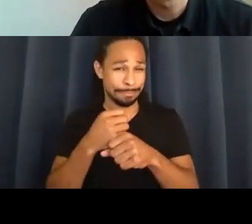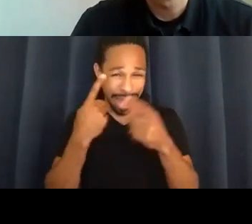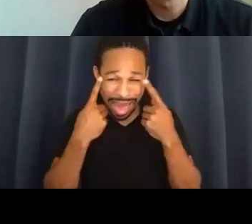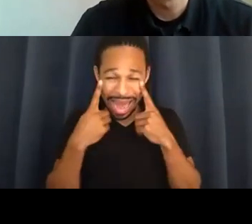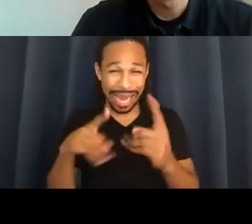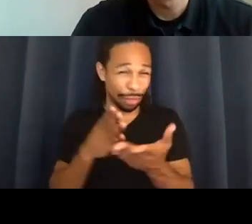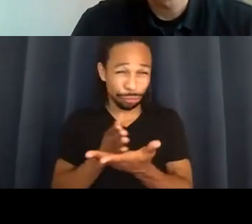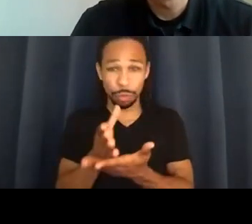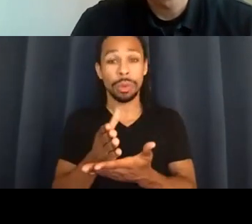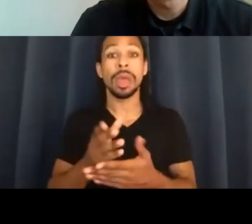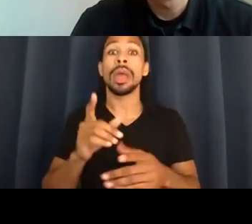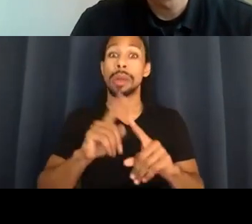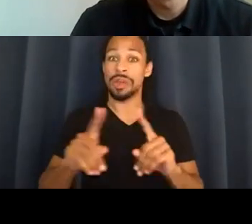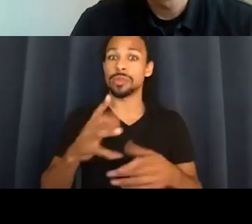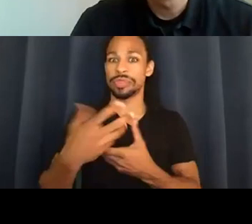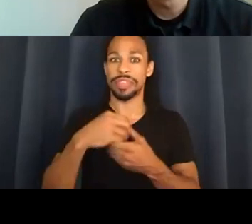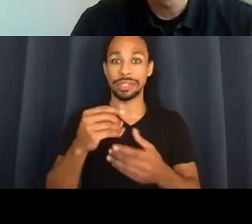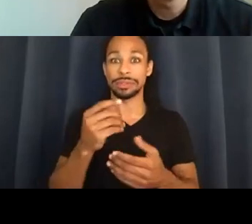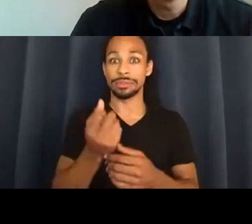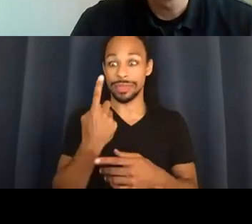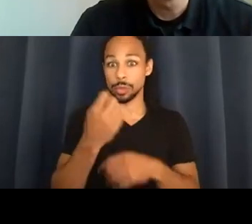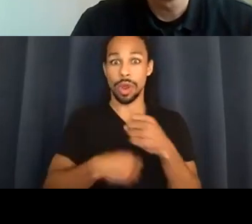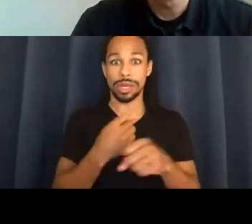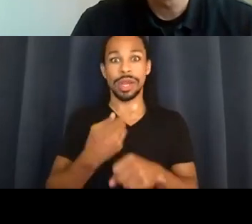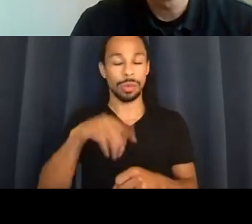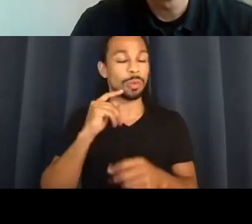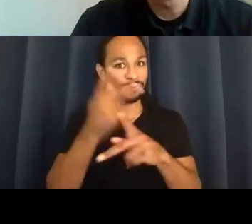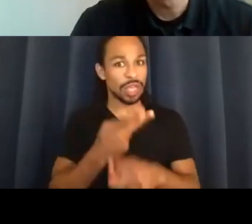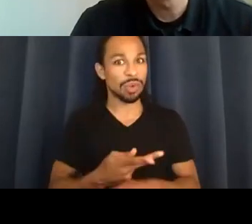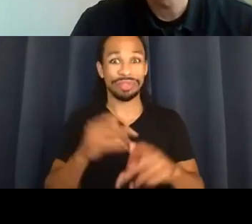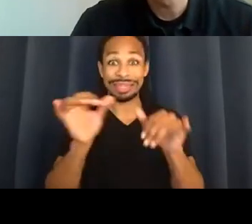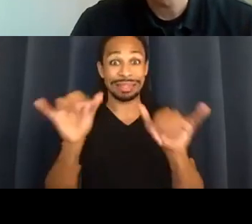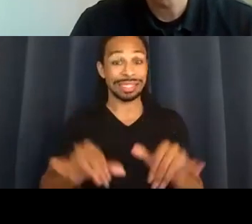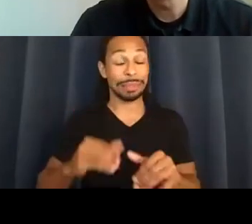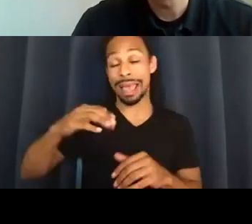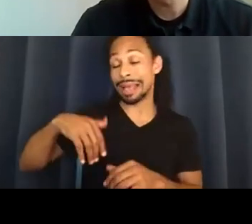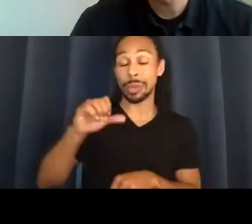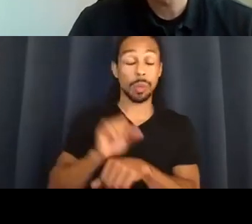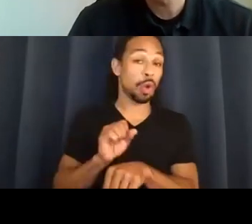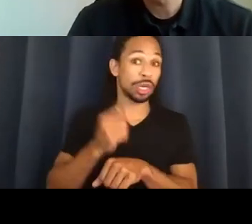this is what we're going to do. We're going to figure out the system. The system hasn't worked forever and that 18:18:05 is what we're going to focus our